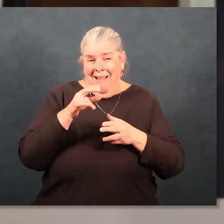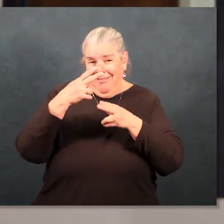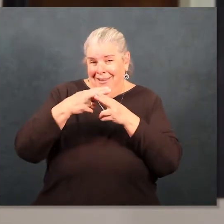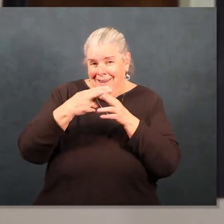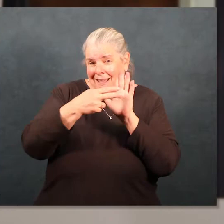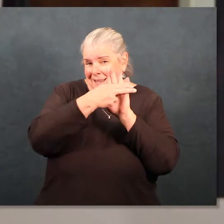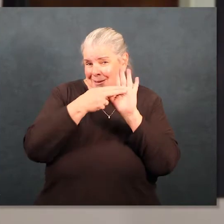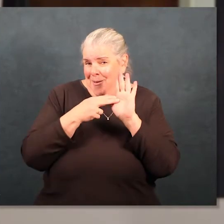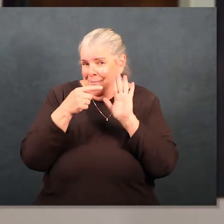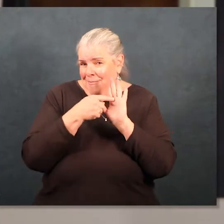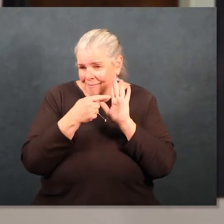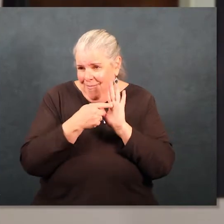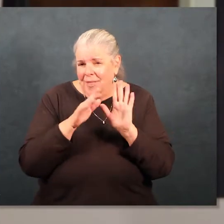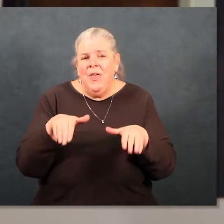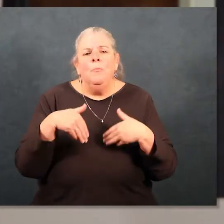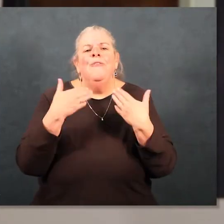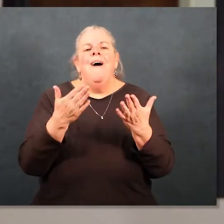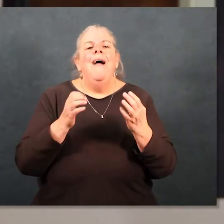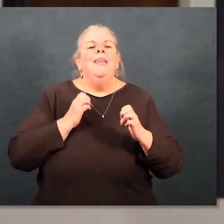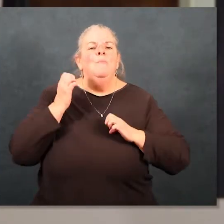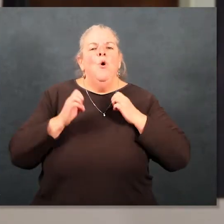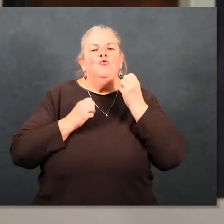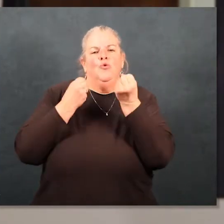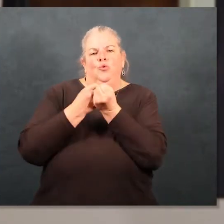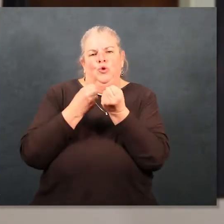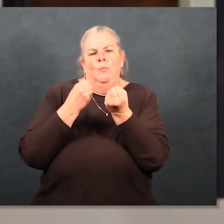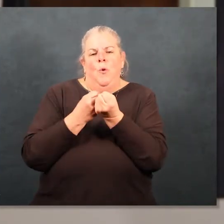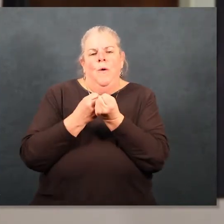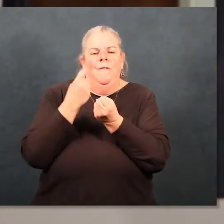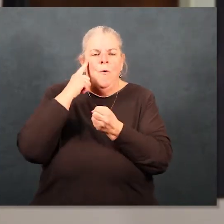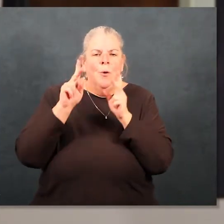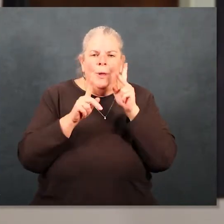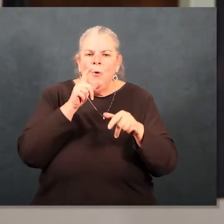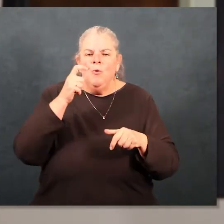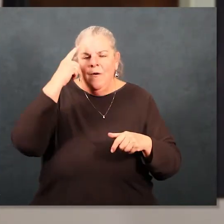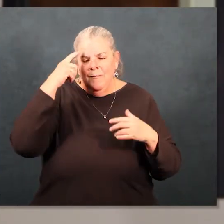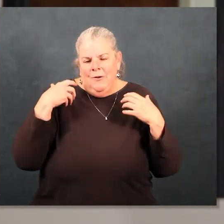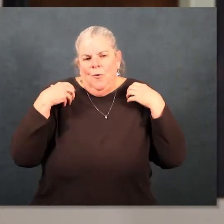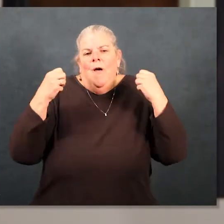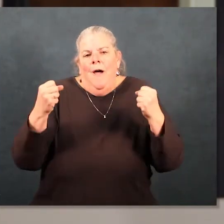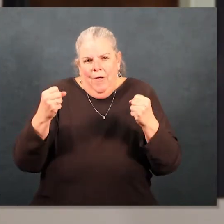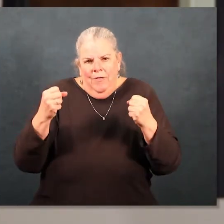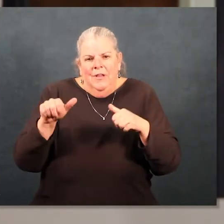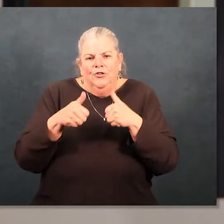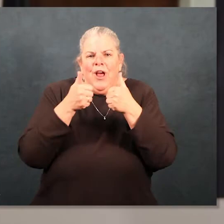they provide emotional support to people who have mental health challenges or symptoms